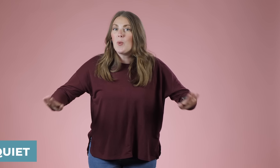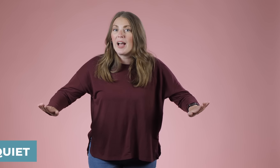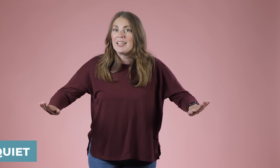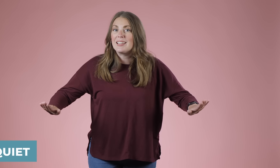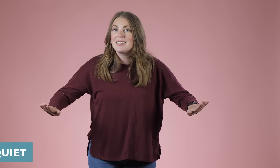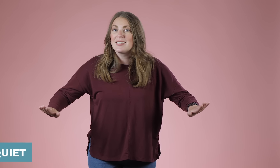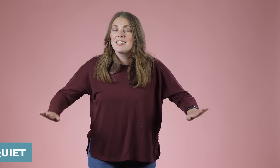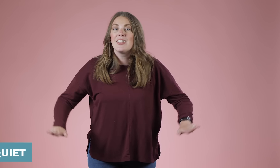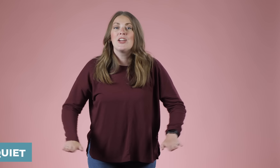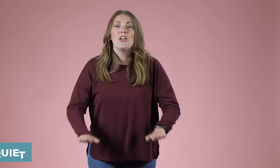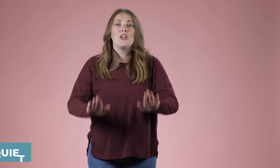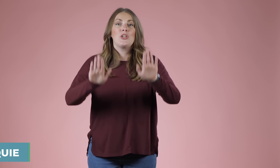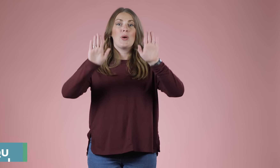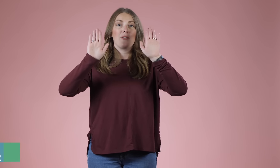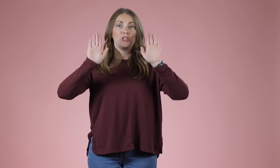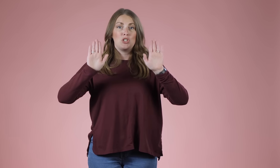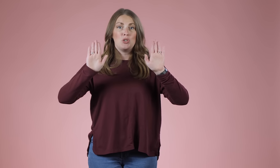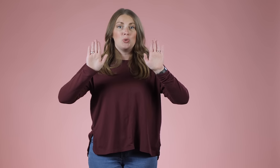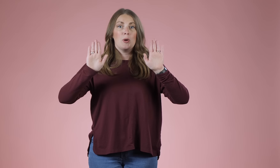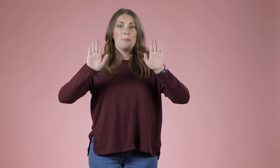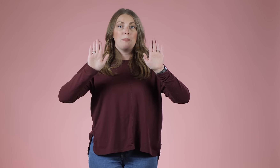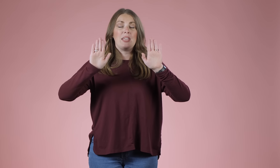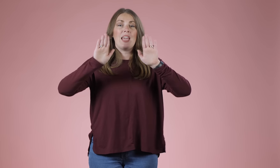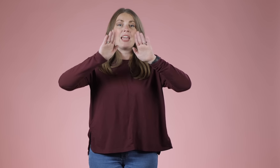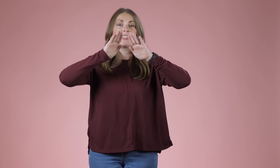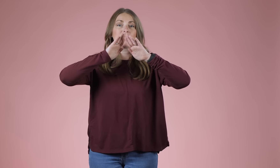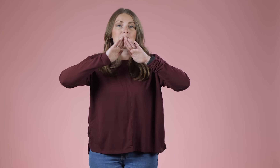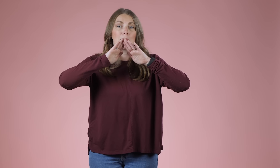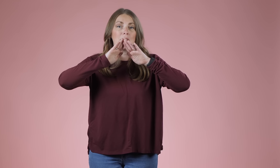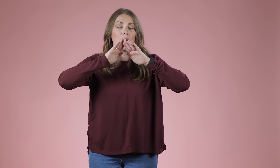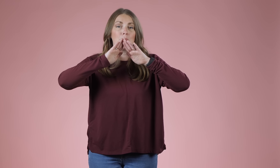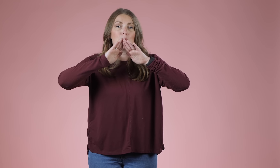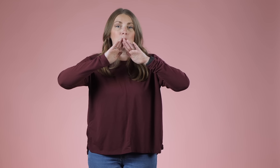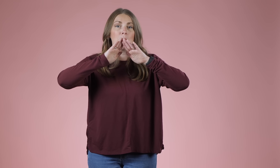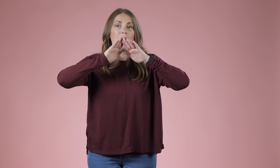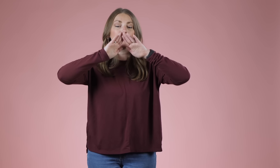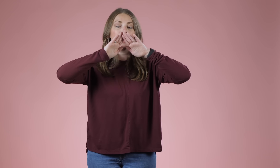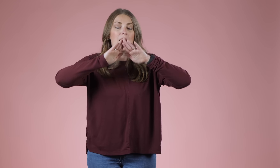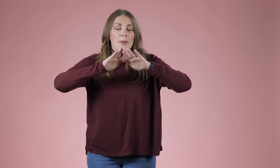quiet. You have to be hands coming up from your mouth,